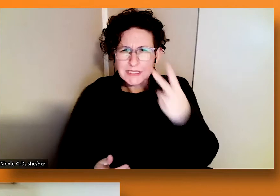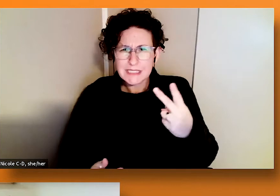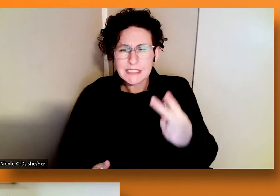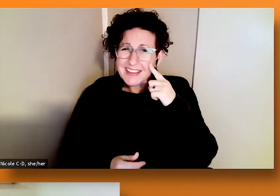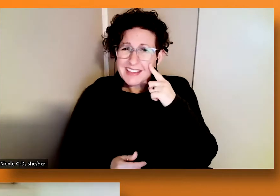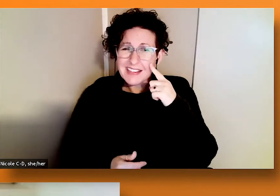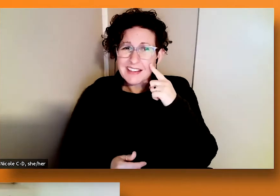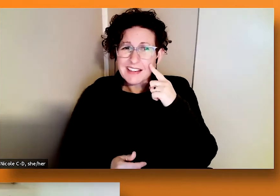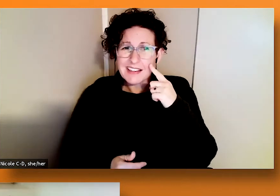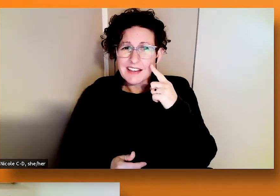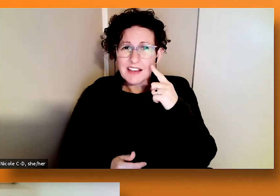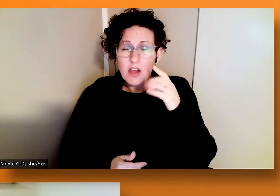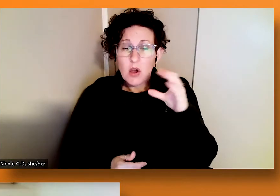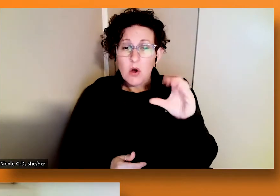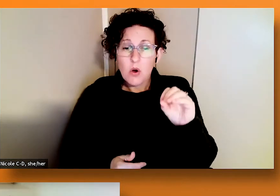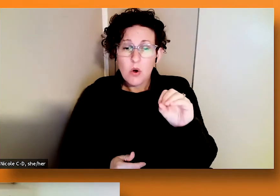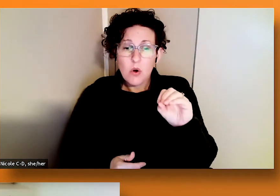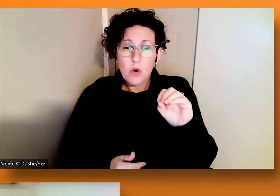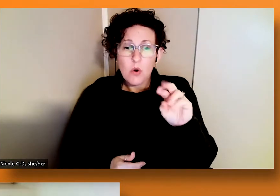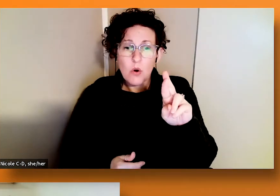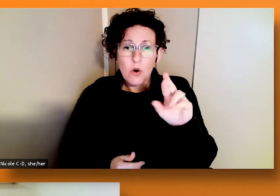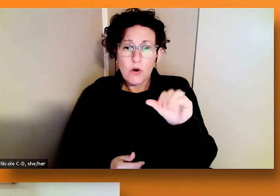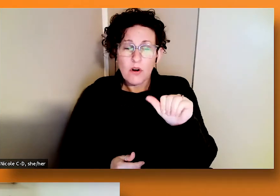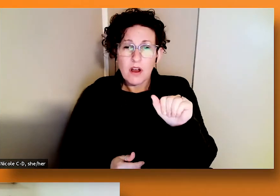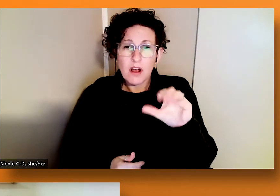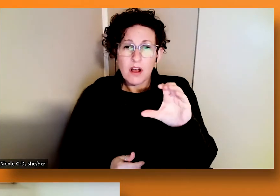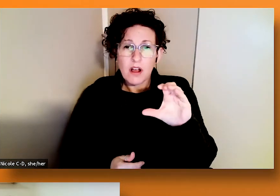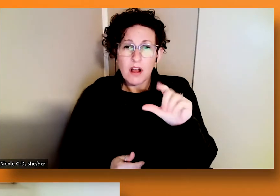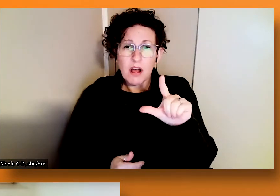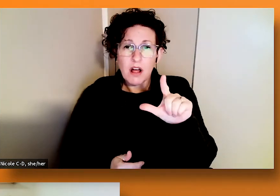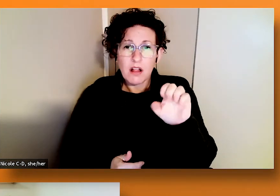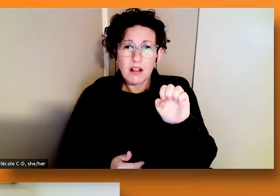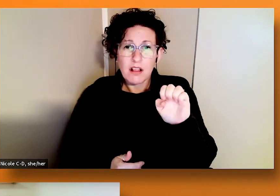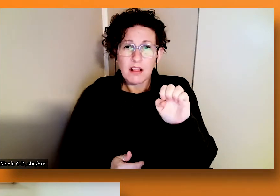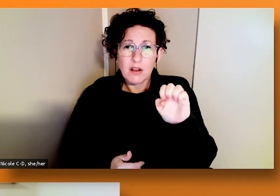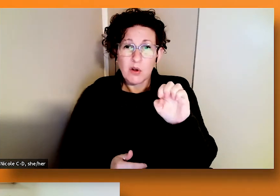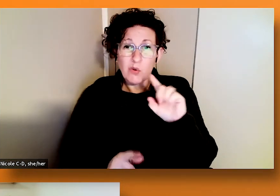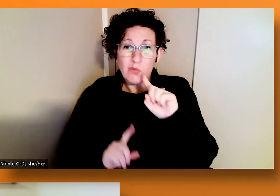I think in part, these Oracle reports can look very--